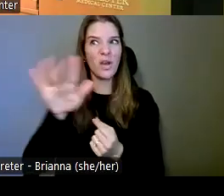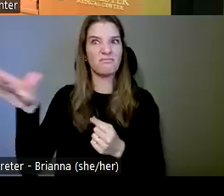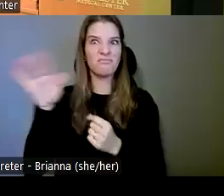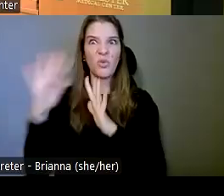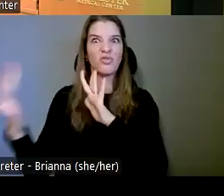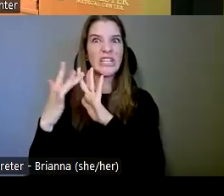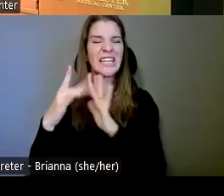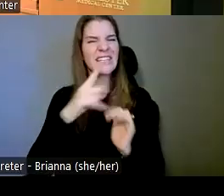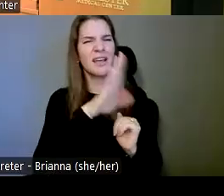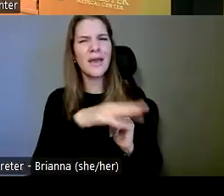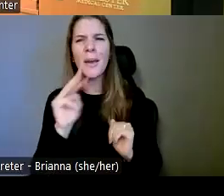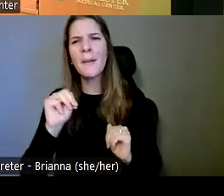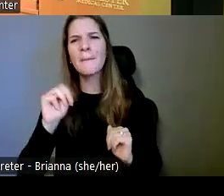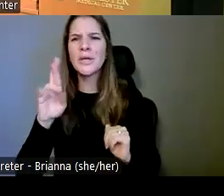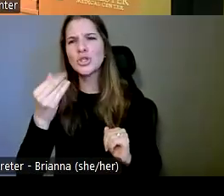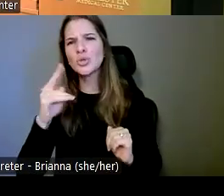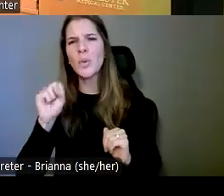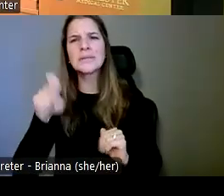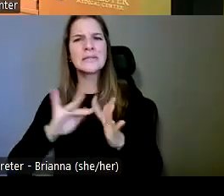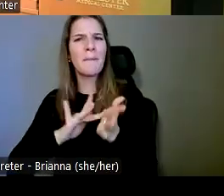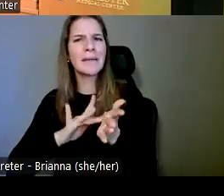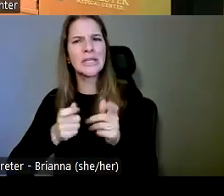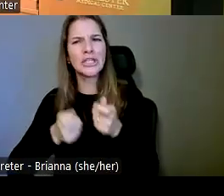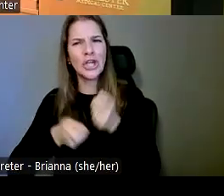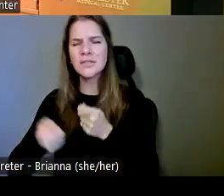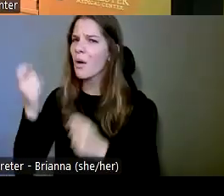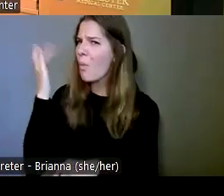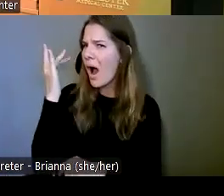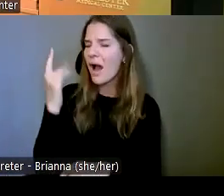"Mr. Jones needs his medicines adjusted." I said, "Why?" He goes, "Well, he's agitated." I go,